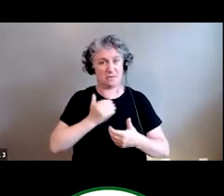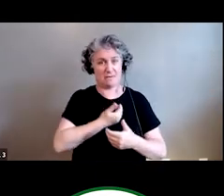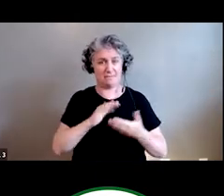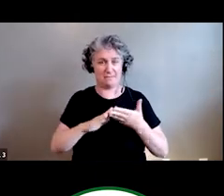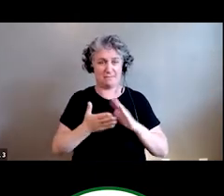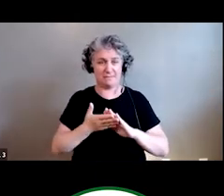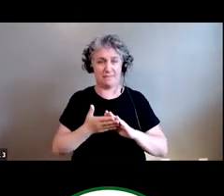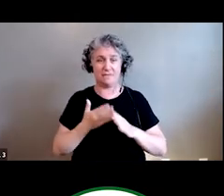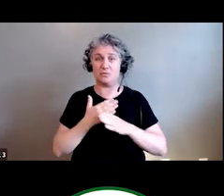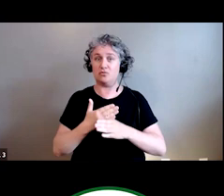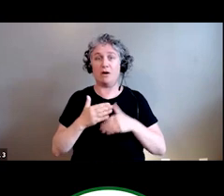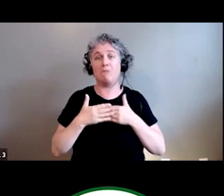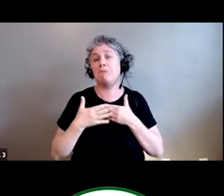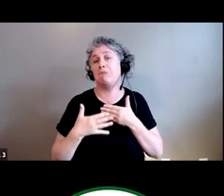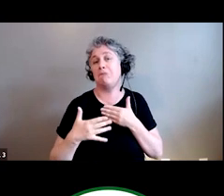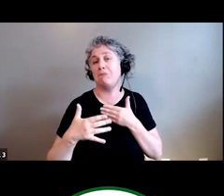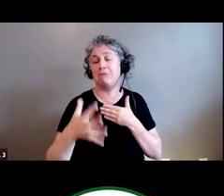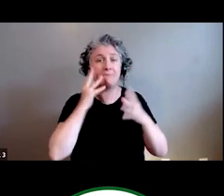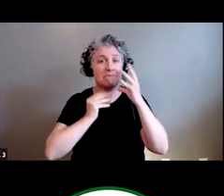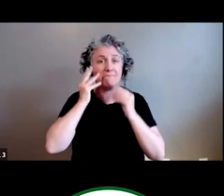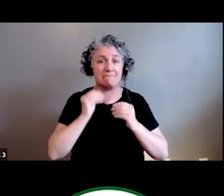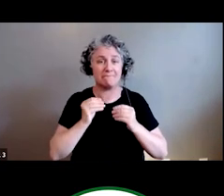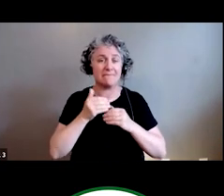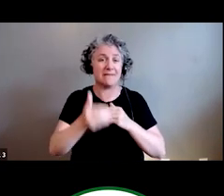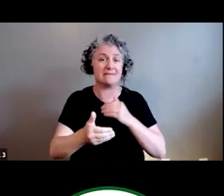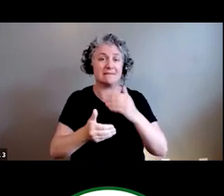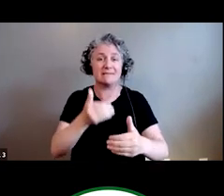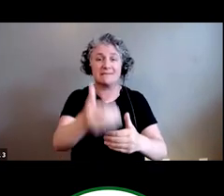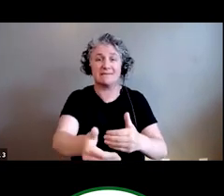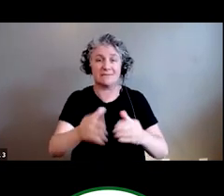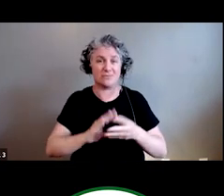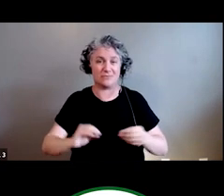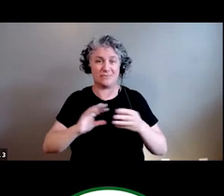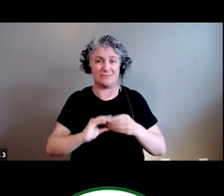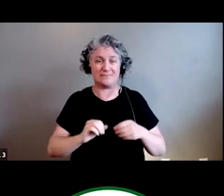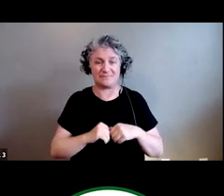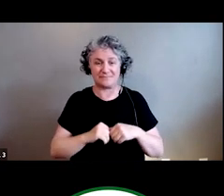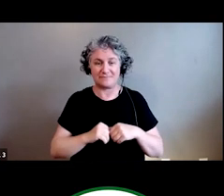When people of all abilities join together to share their determination. Their passion,